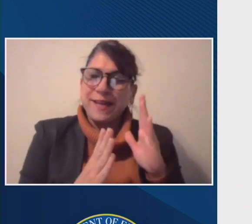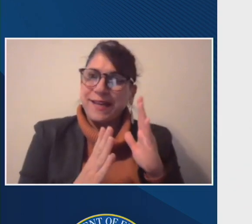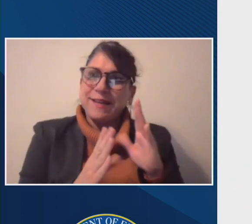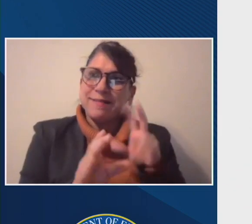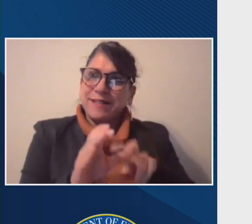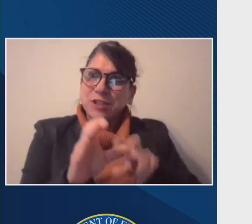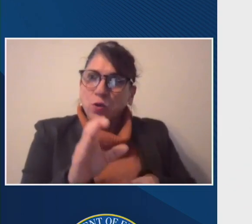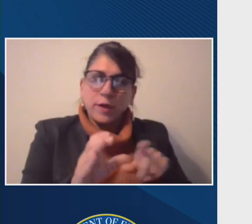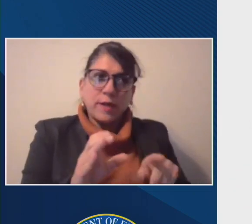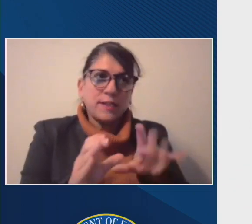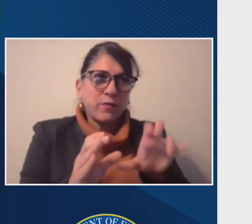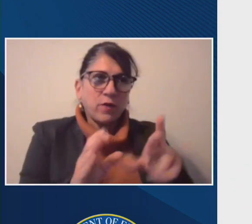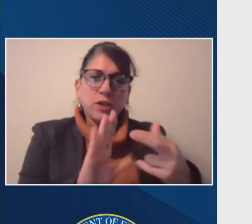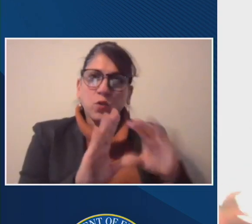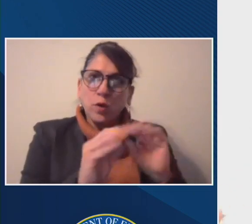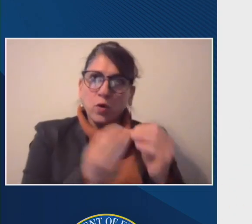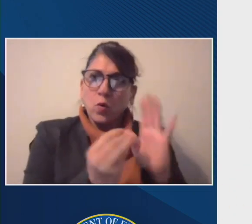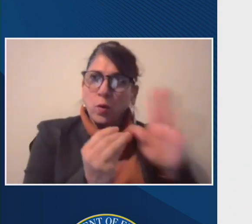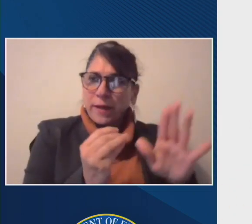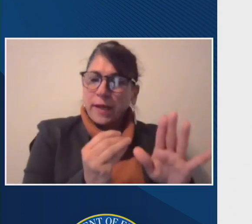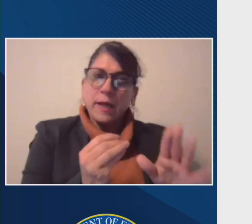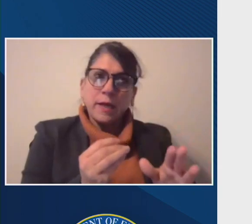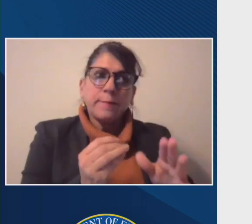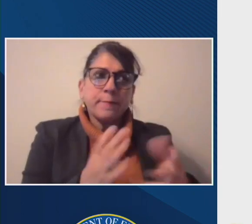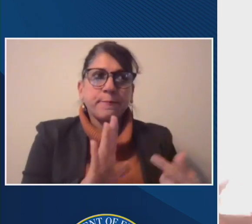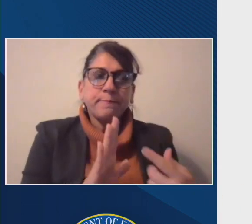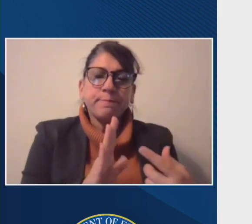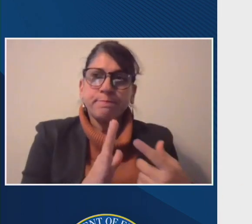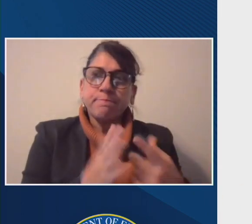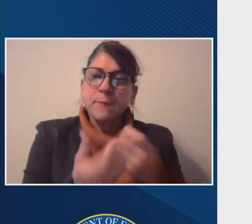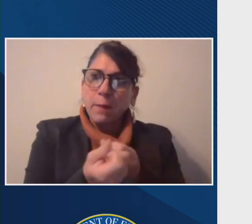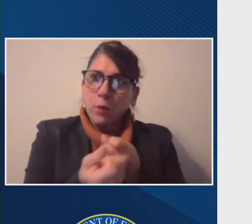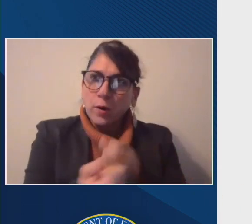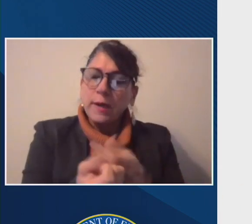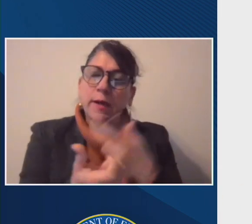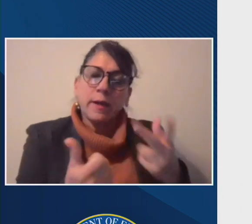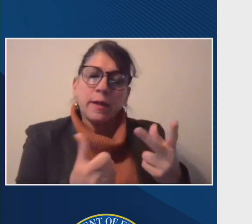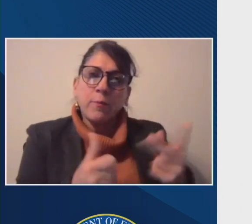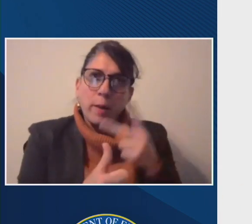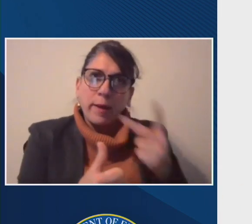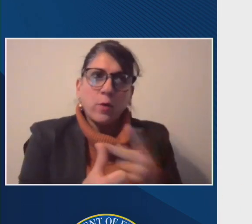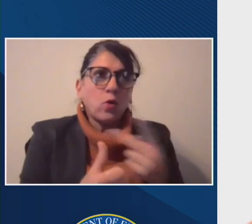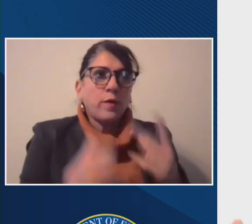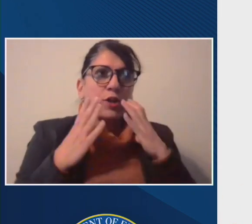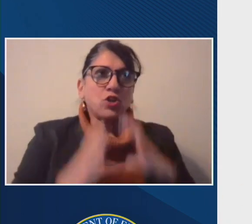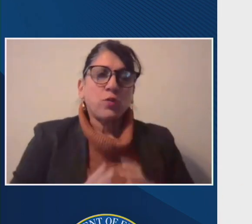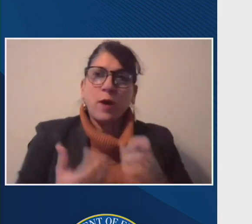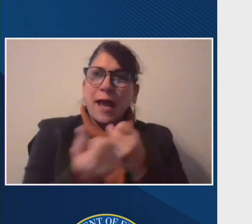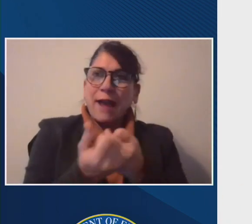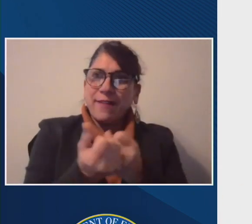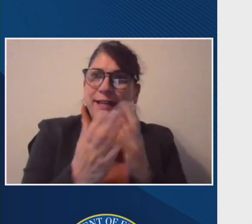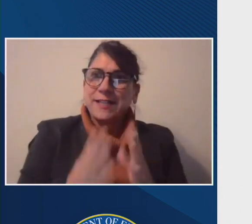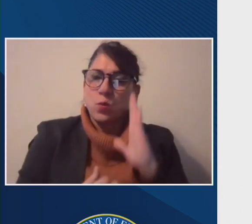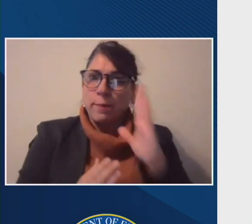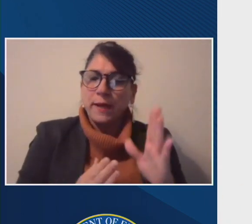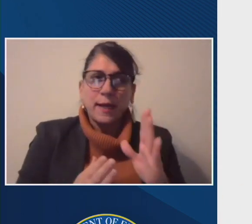be represented in the primary, or the consumer advocates will be. And so I propose splitting that seat into